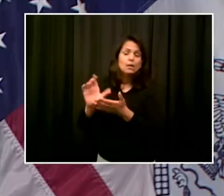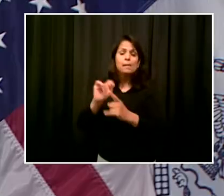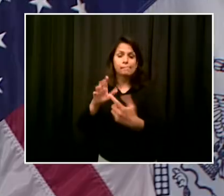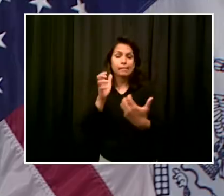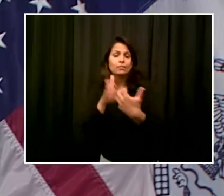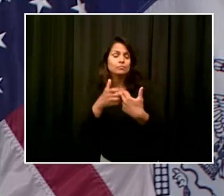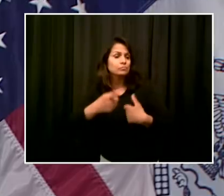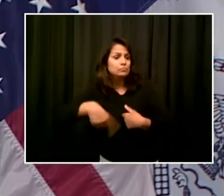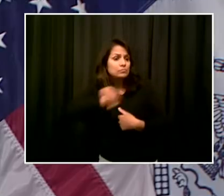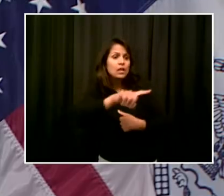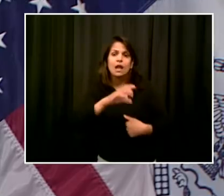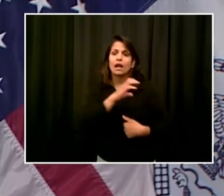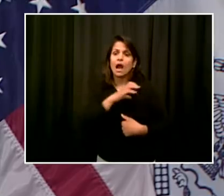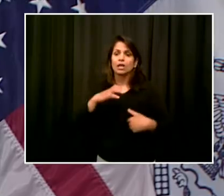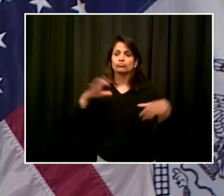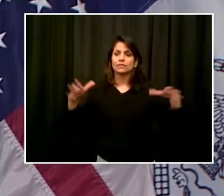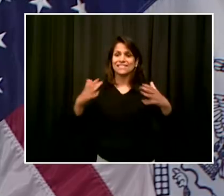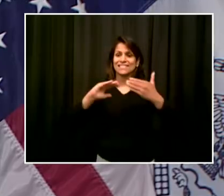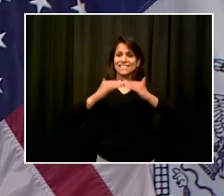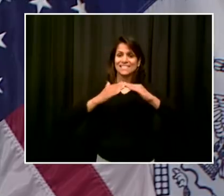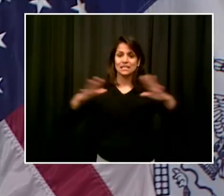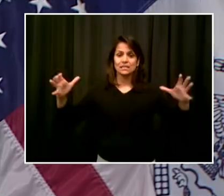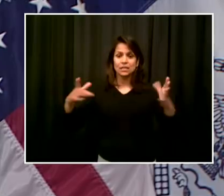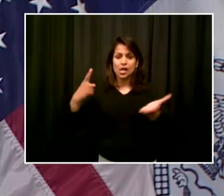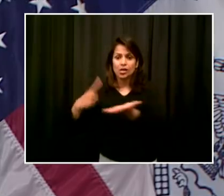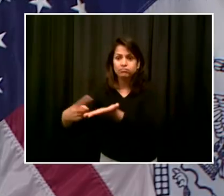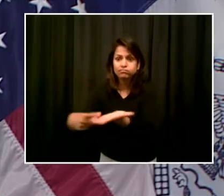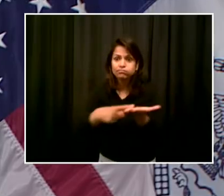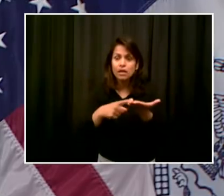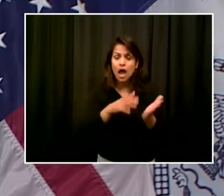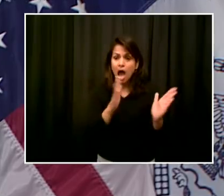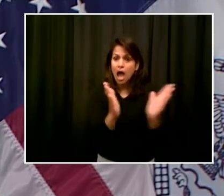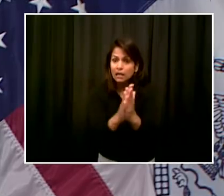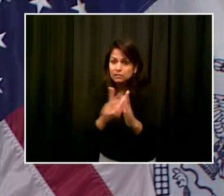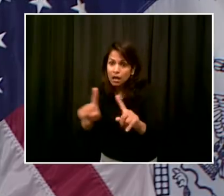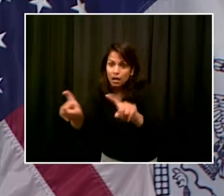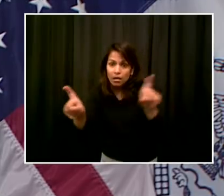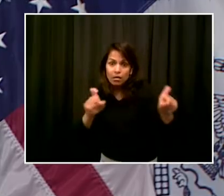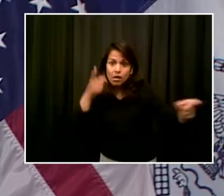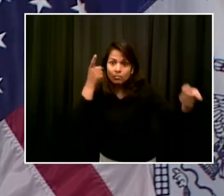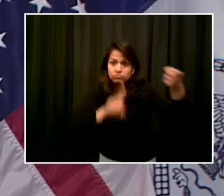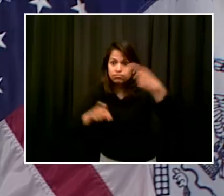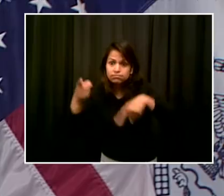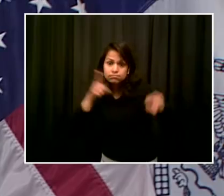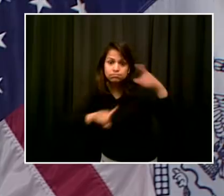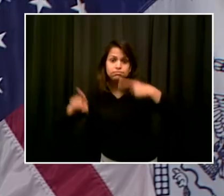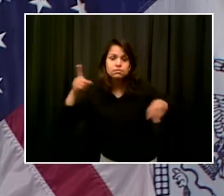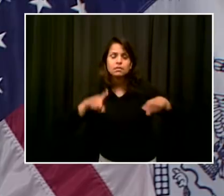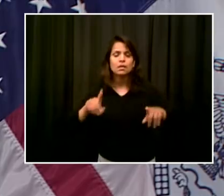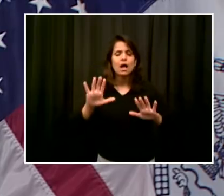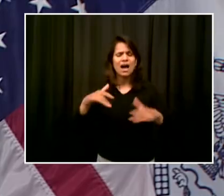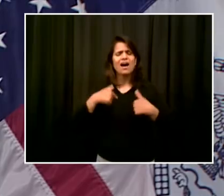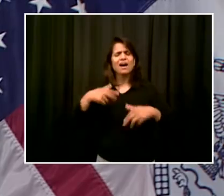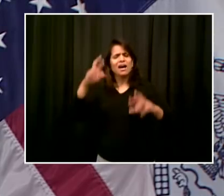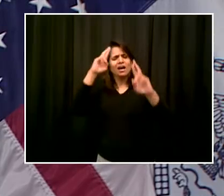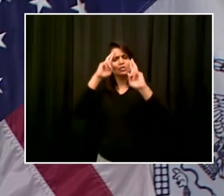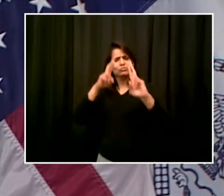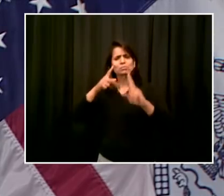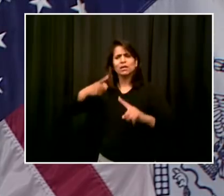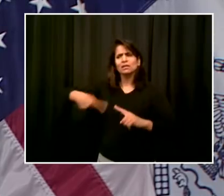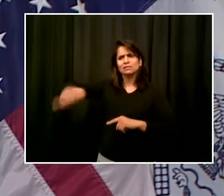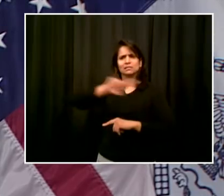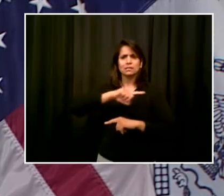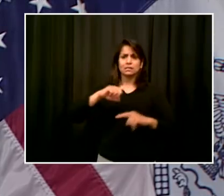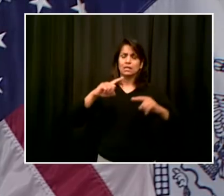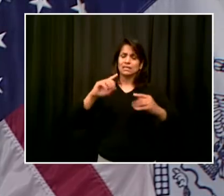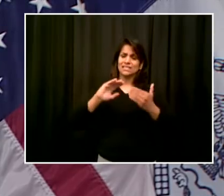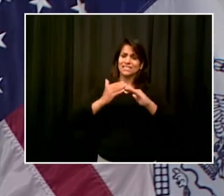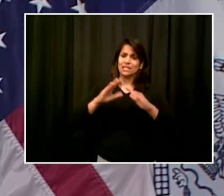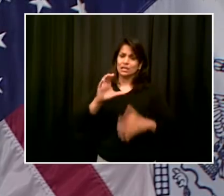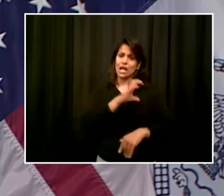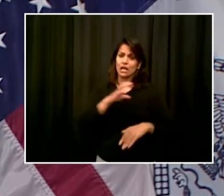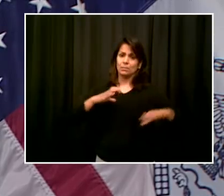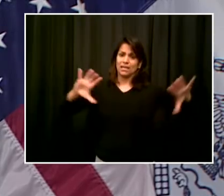THE OUCNC. IL